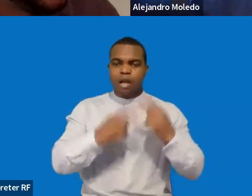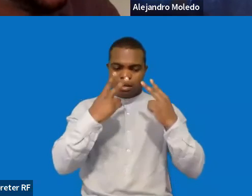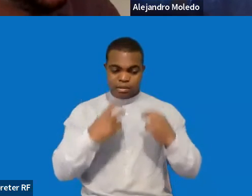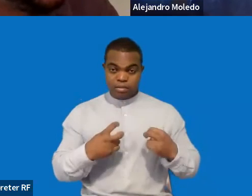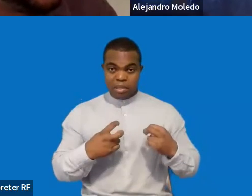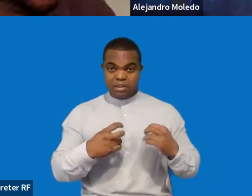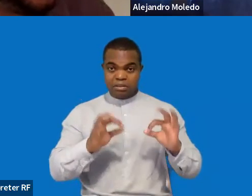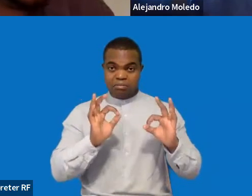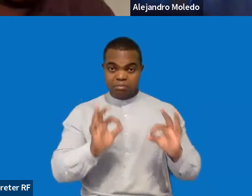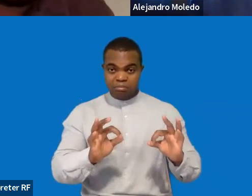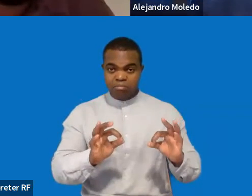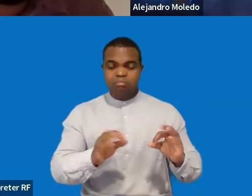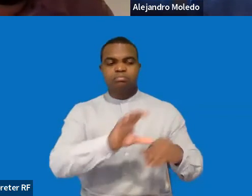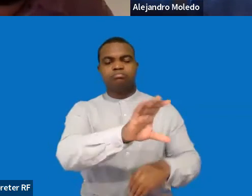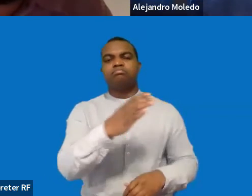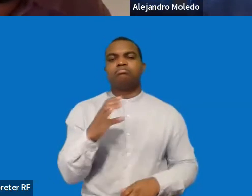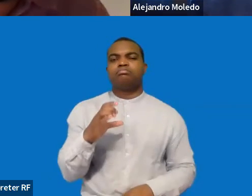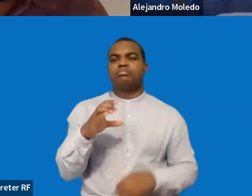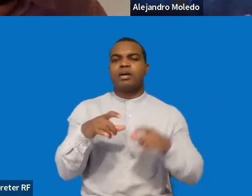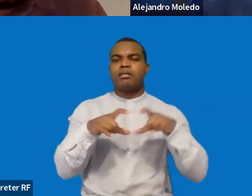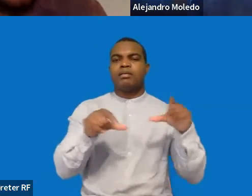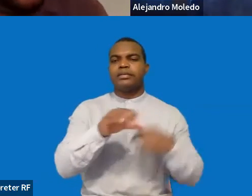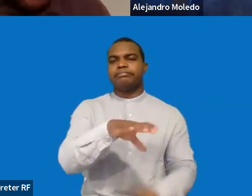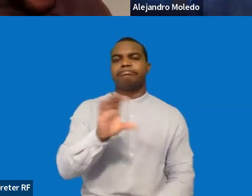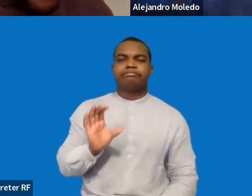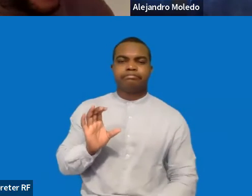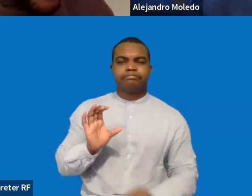like I believe it will be the case in Greece, for example,